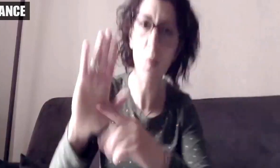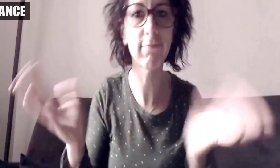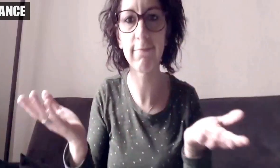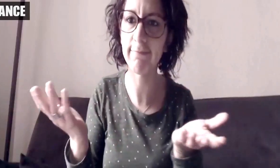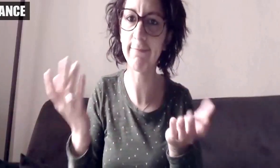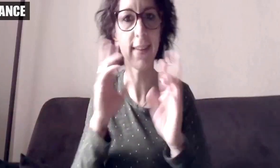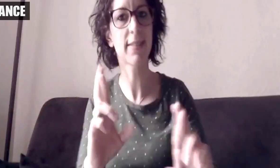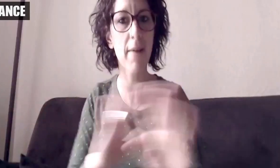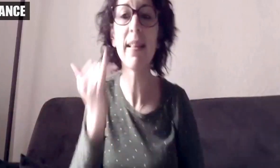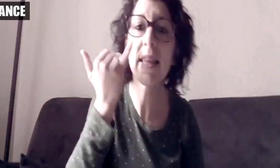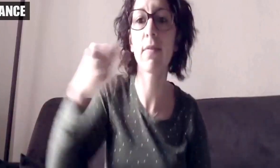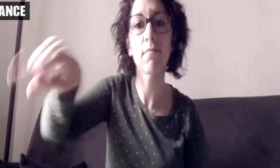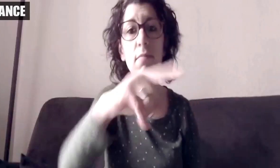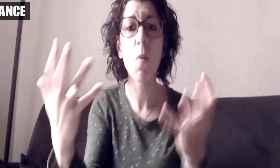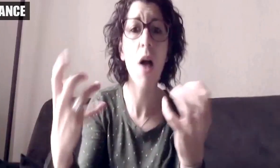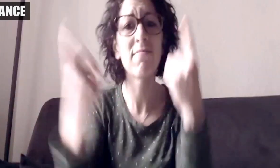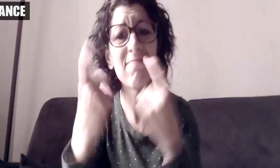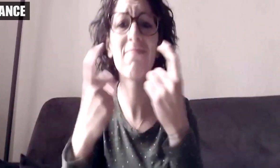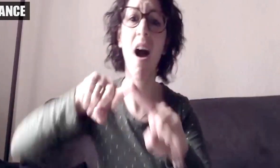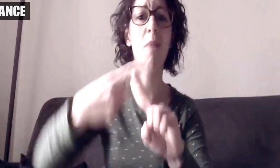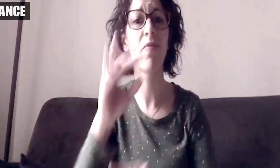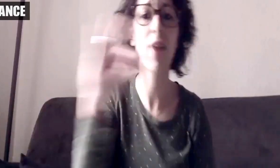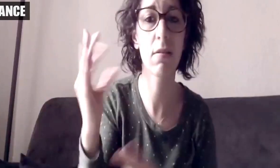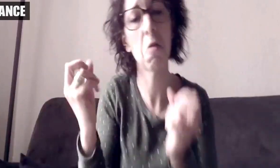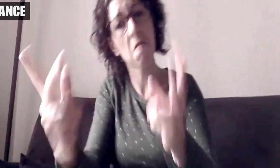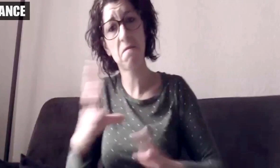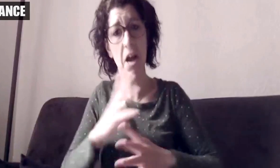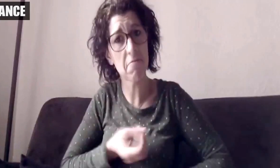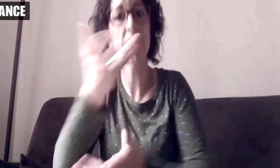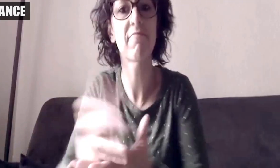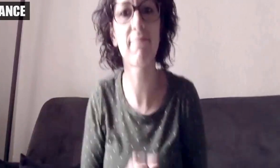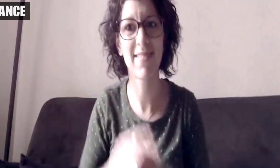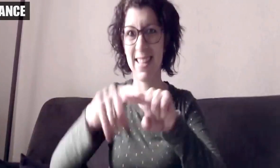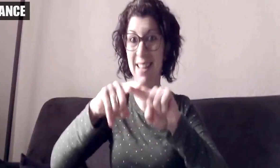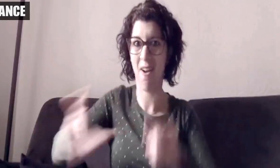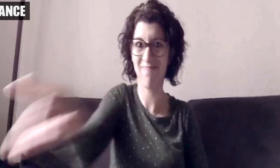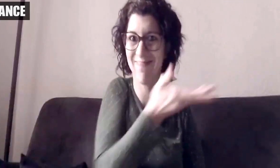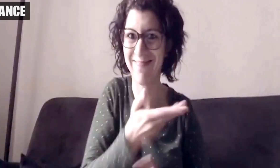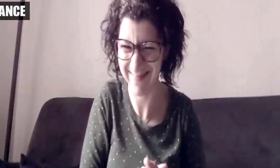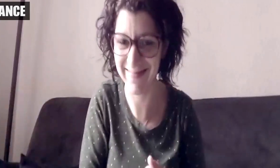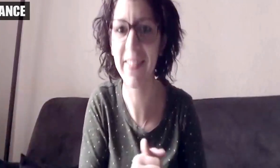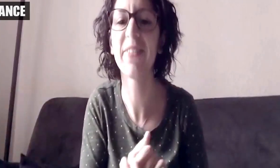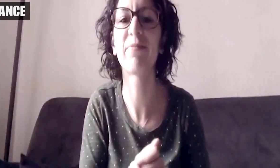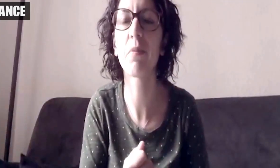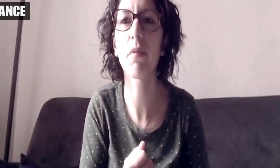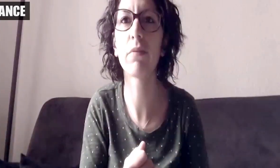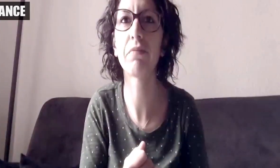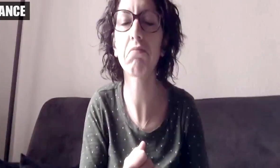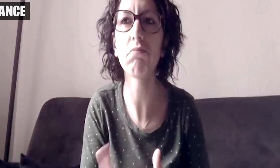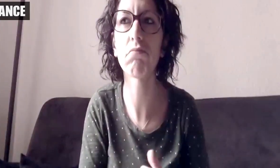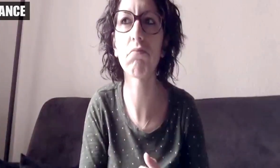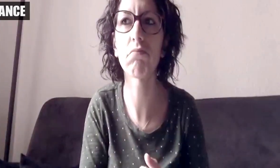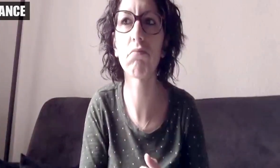If you have any questions about France, sure I'll answer them. Depends on what you guys want.